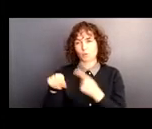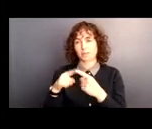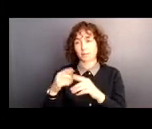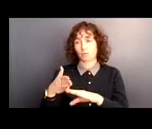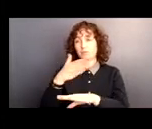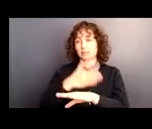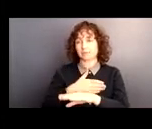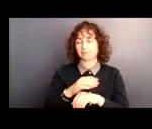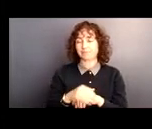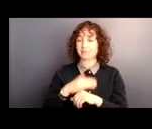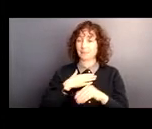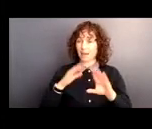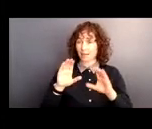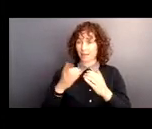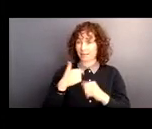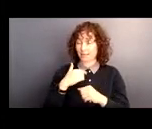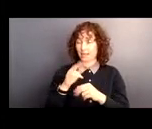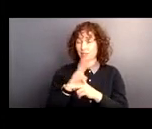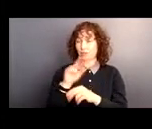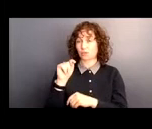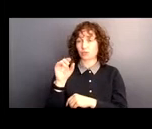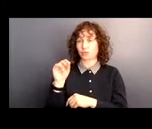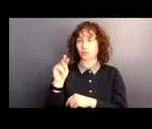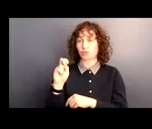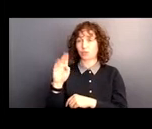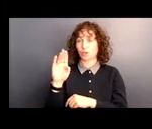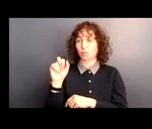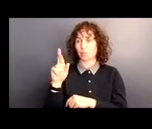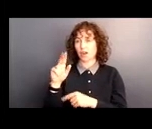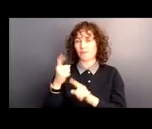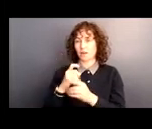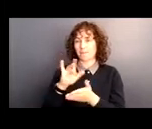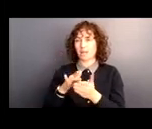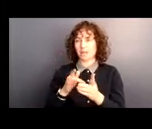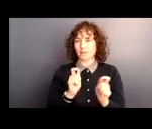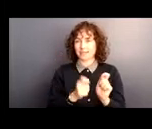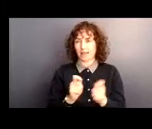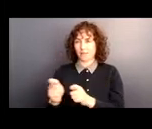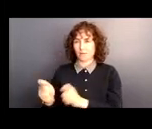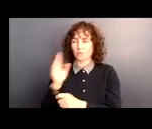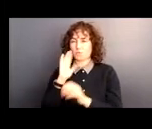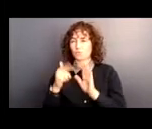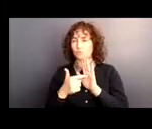In my classroom, I use a tone bar from the middle section of a xylophone to signal transitions for guided reading in math groups.